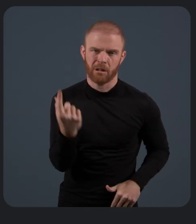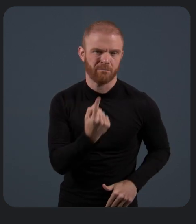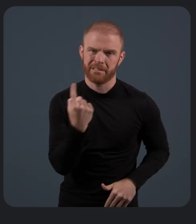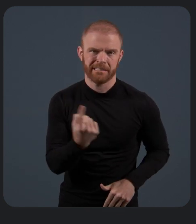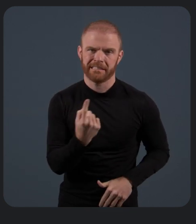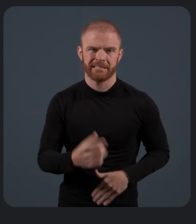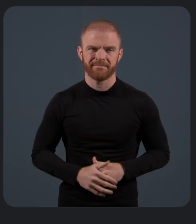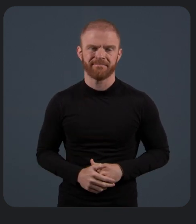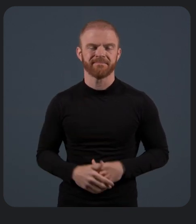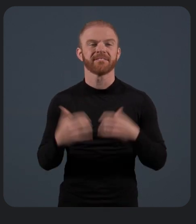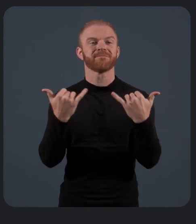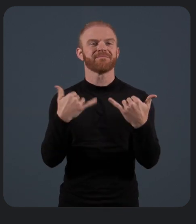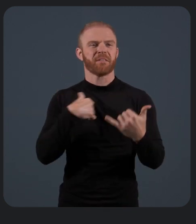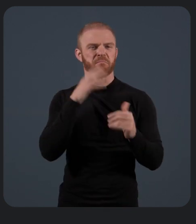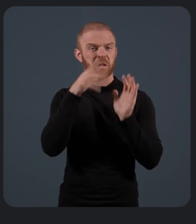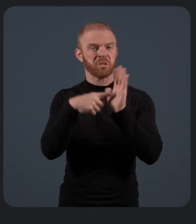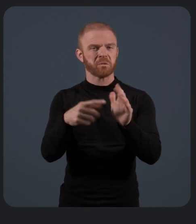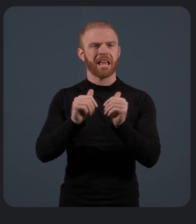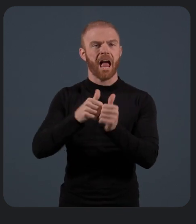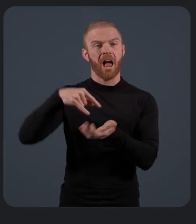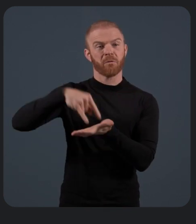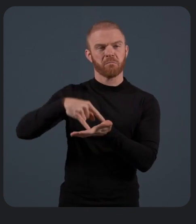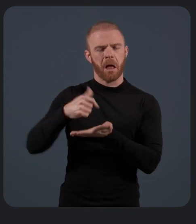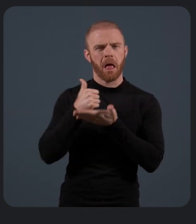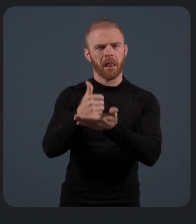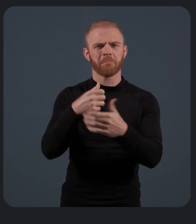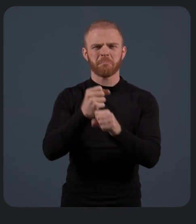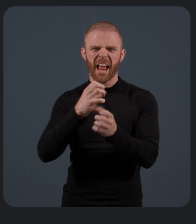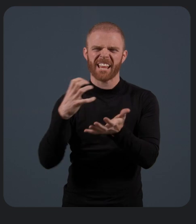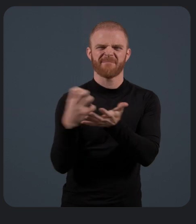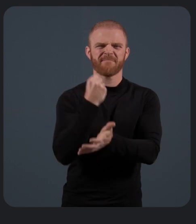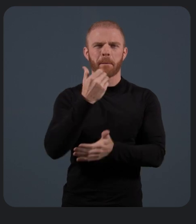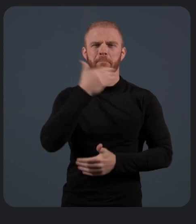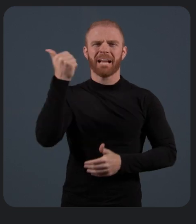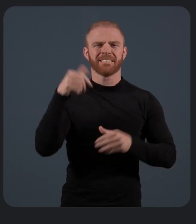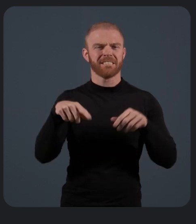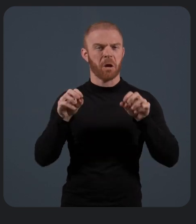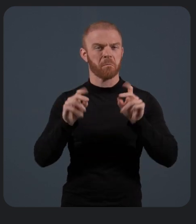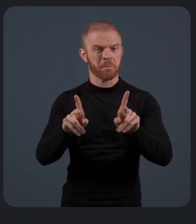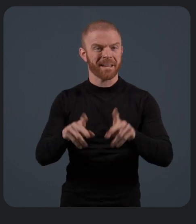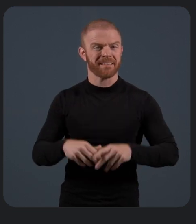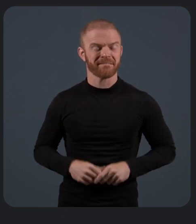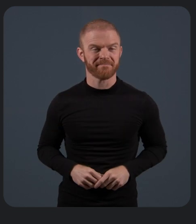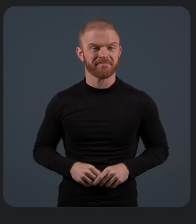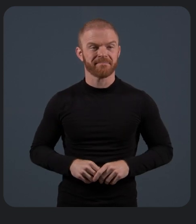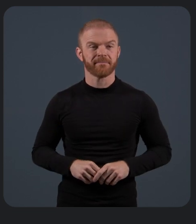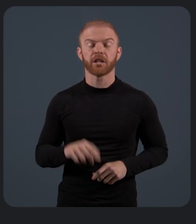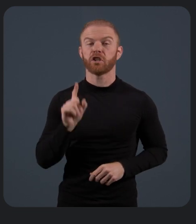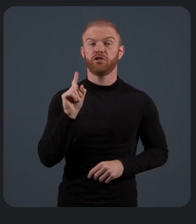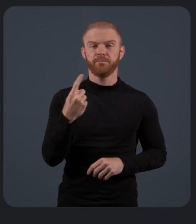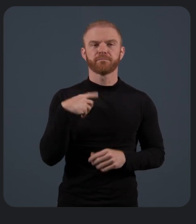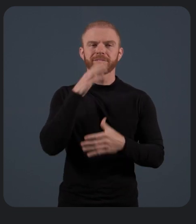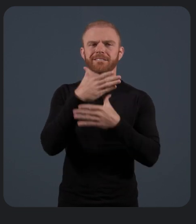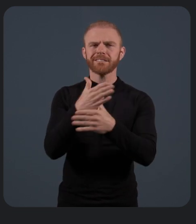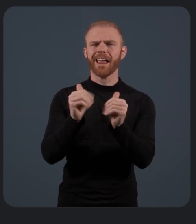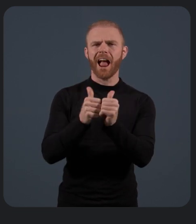So, today, we'll show you how Android helps you make the most of this opportunity. First, we'll share how to build apps